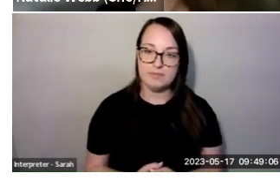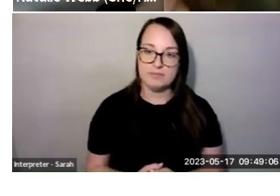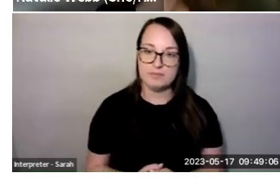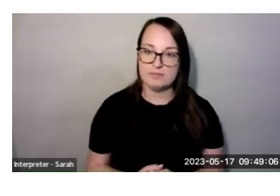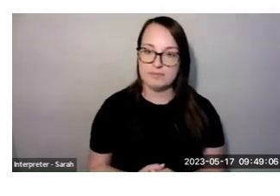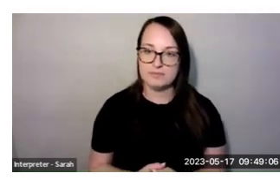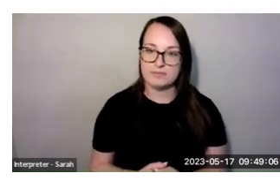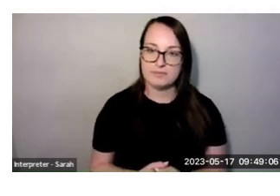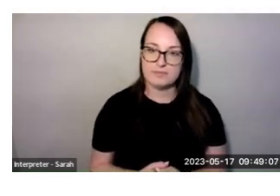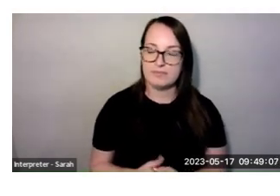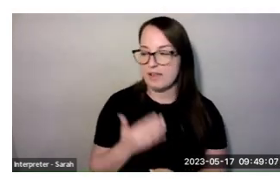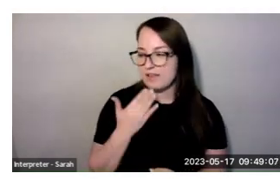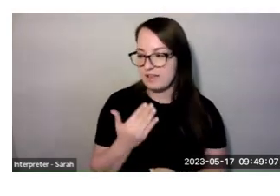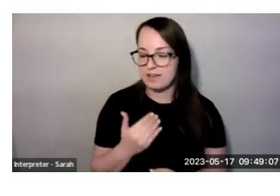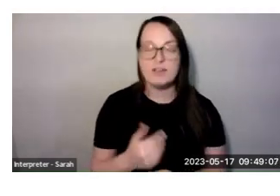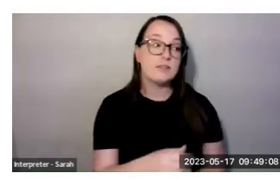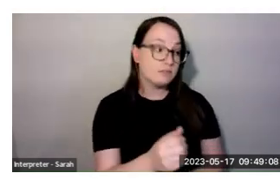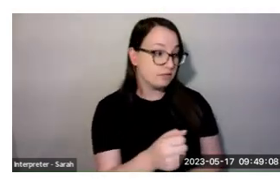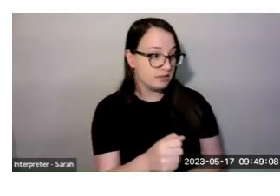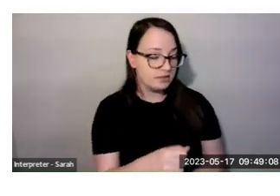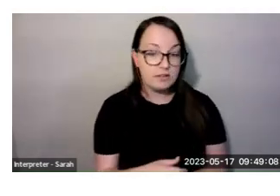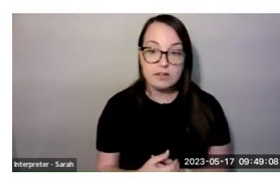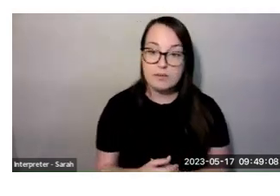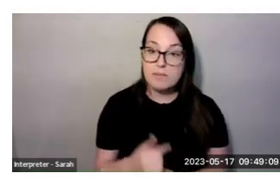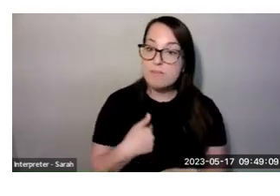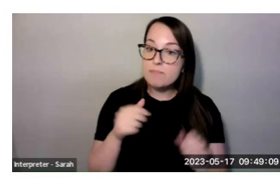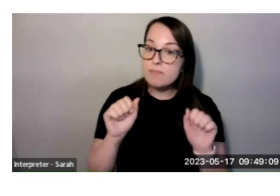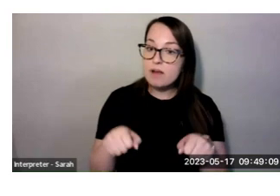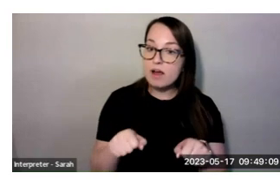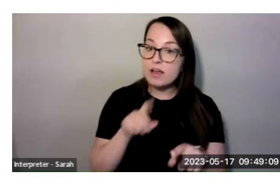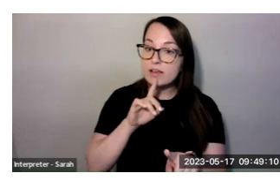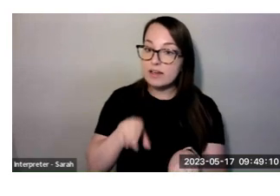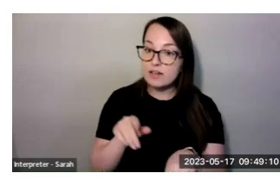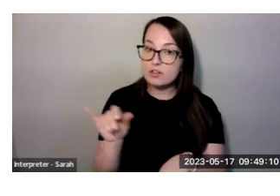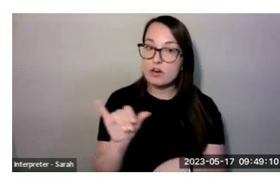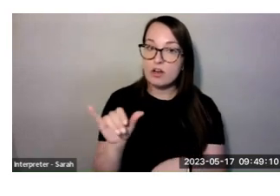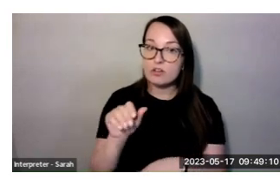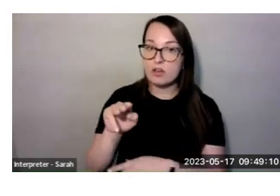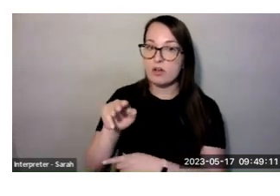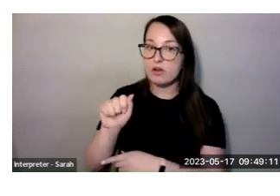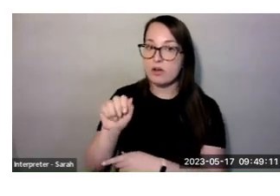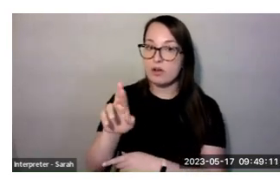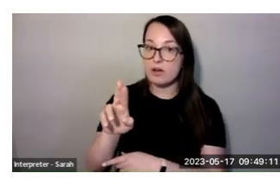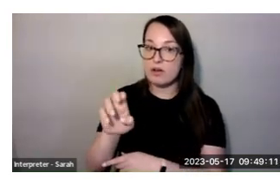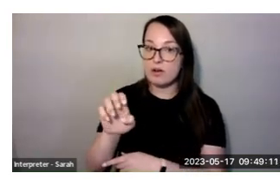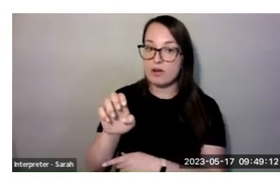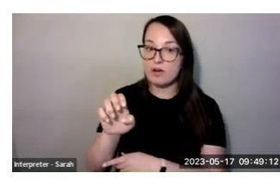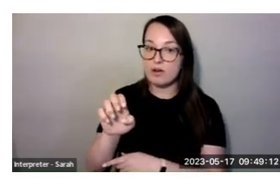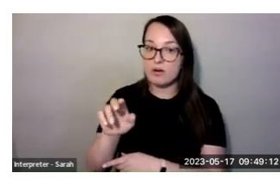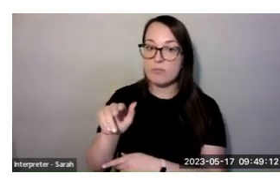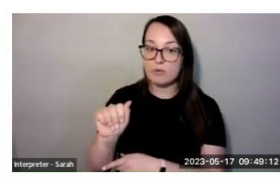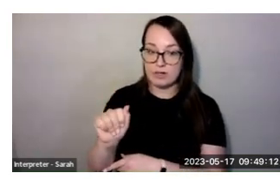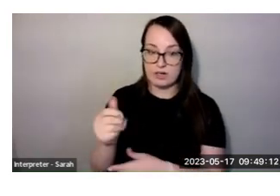Natalie: Both sides. Judith: Yes. Natalie: Thank you. Judith: You're welcome.